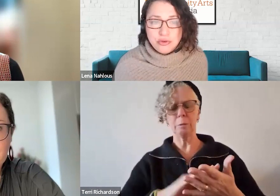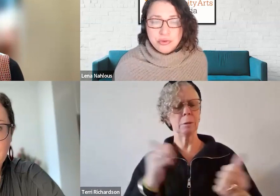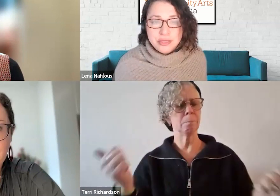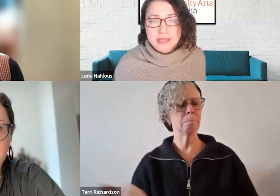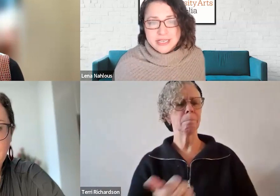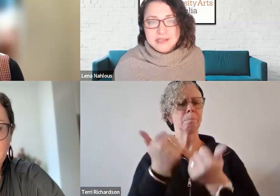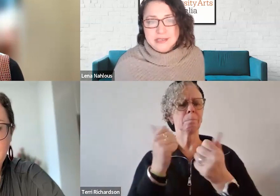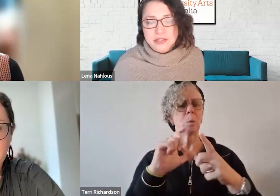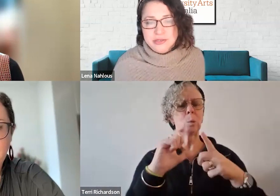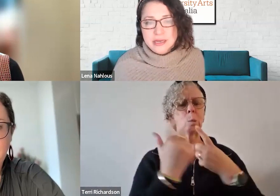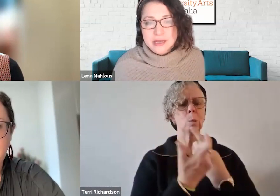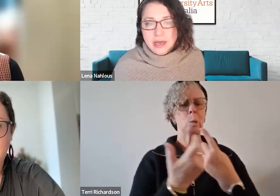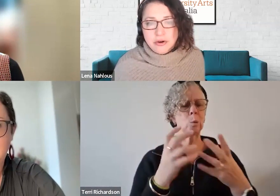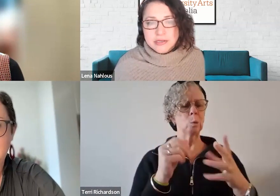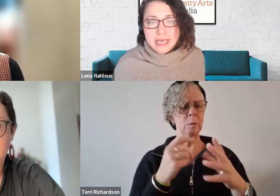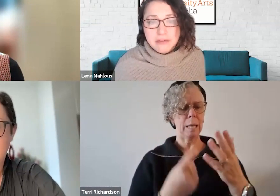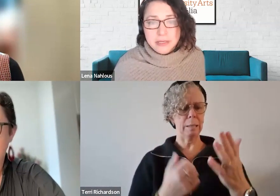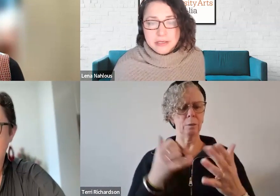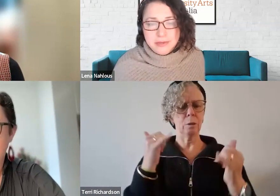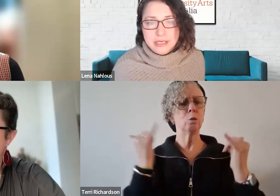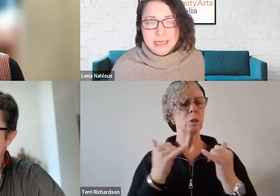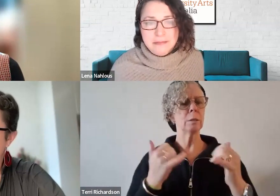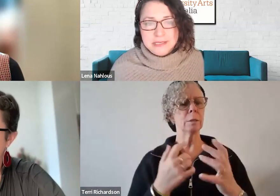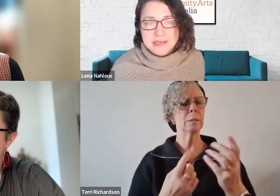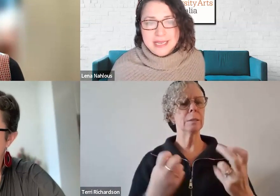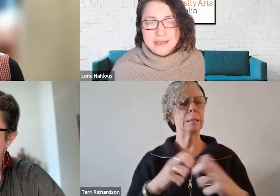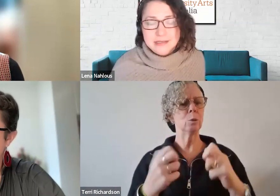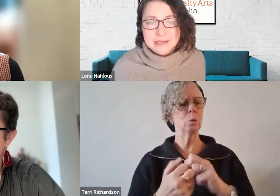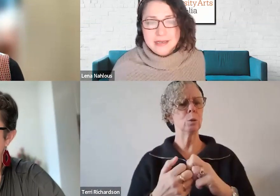cultural and justice issues across government, community and business sectors.